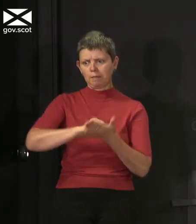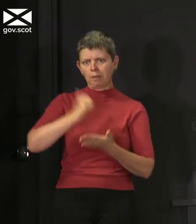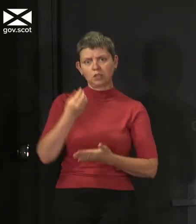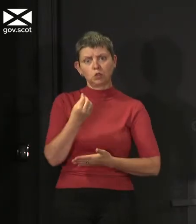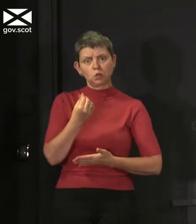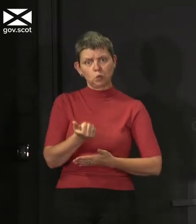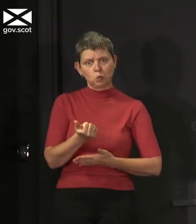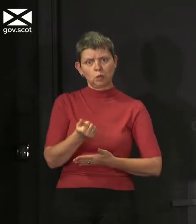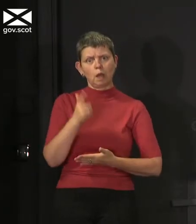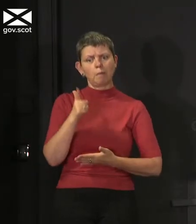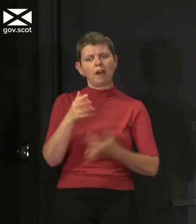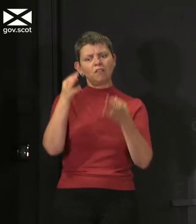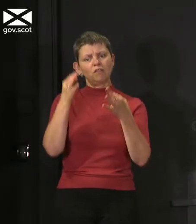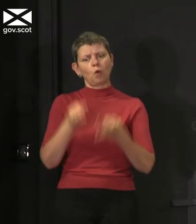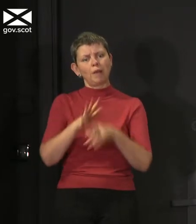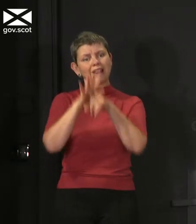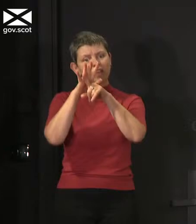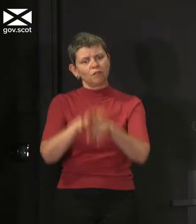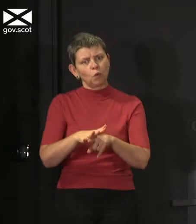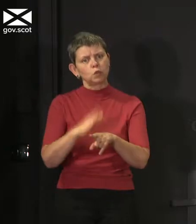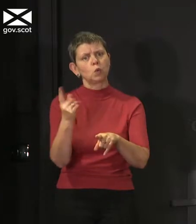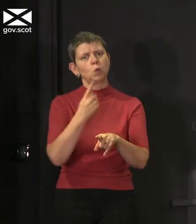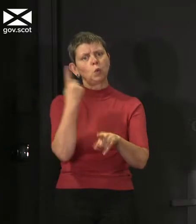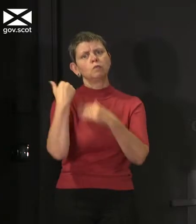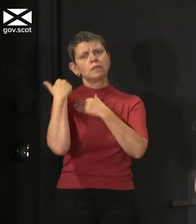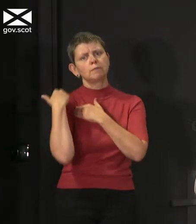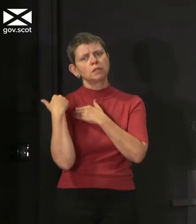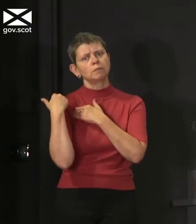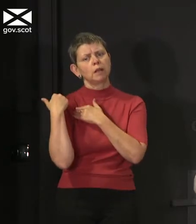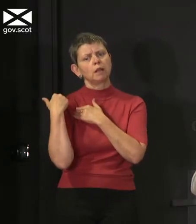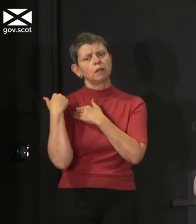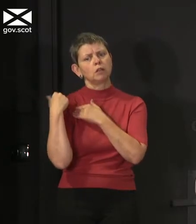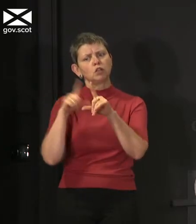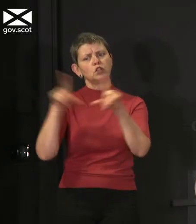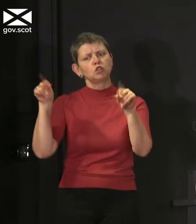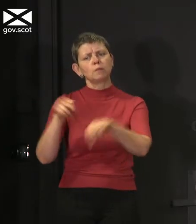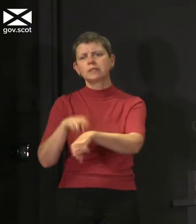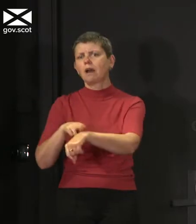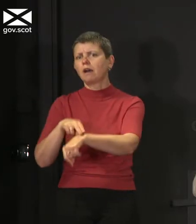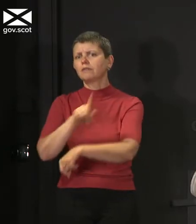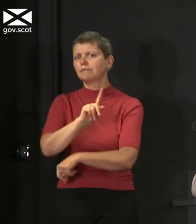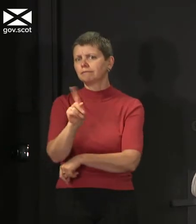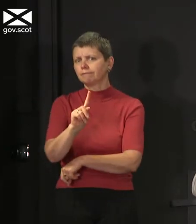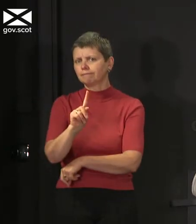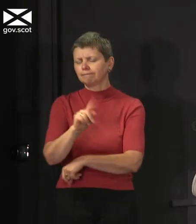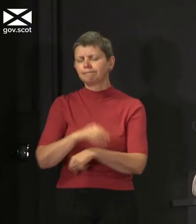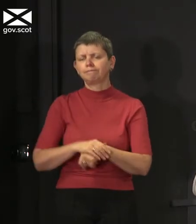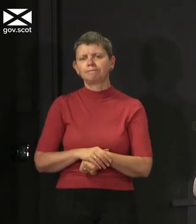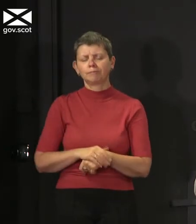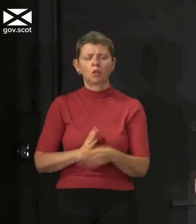enforcement of this, does not lie with shop workers. Enforcement would be through police